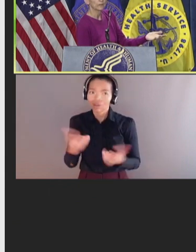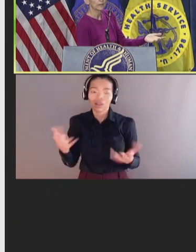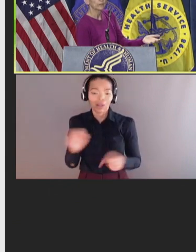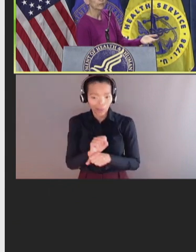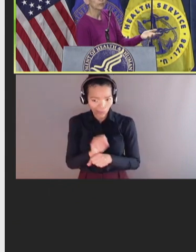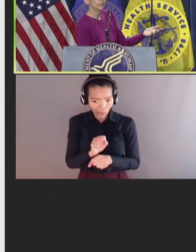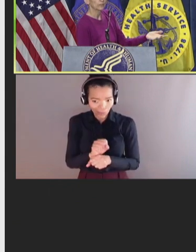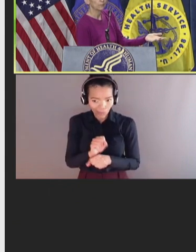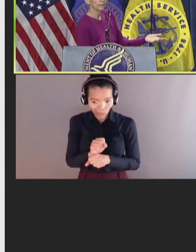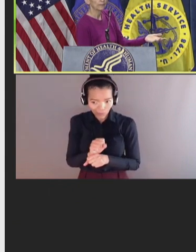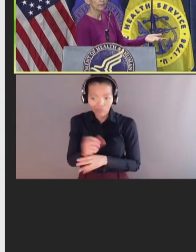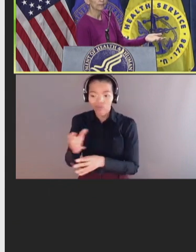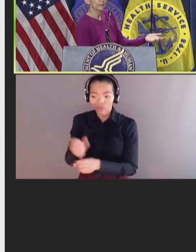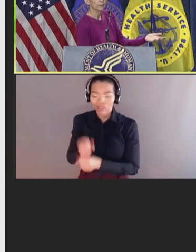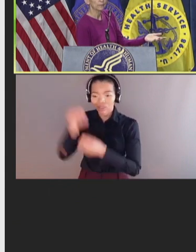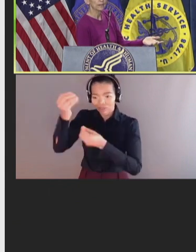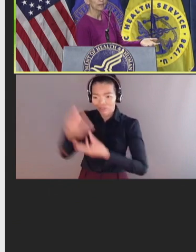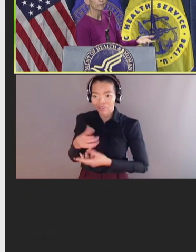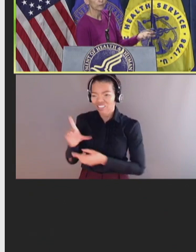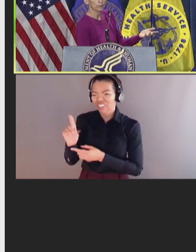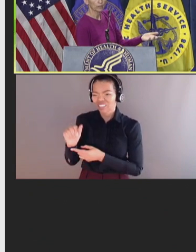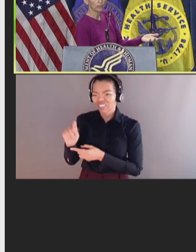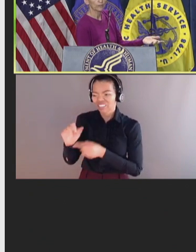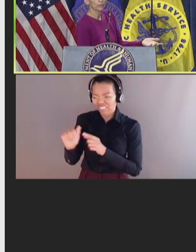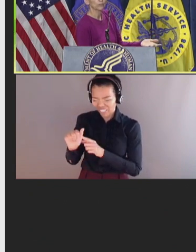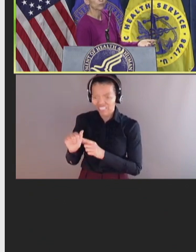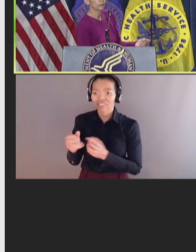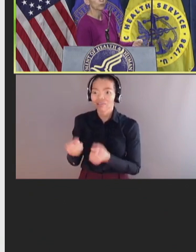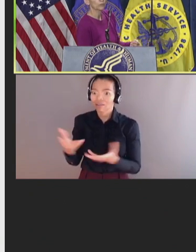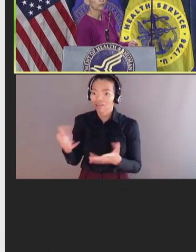And you're trying to build capacity at the same time with organizations to do this. So,